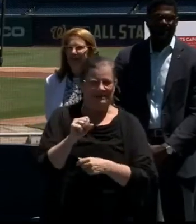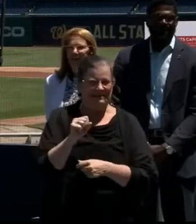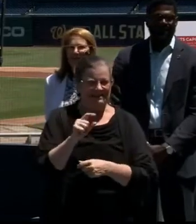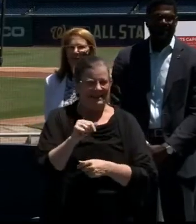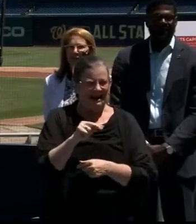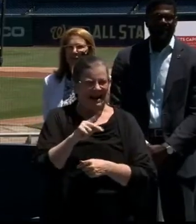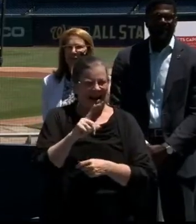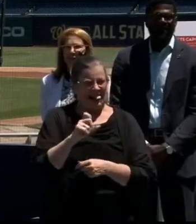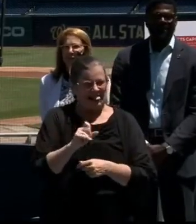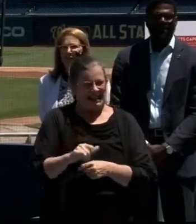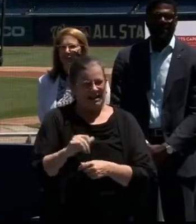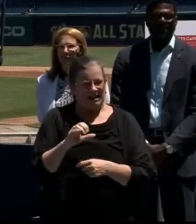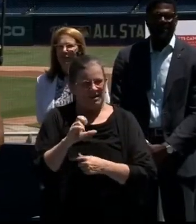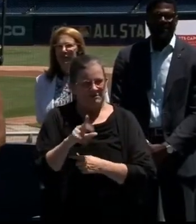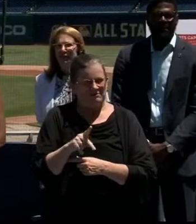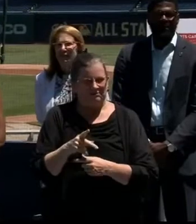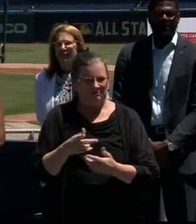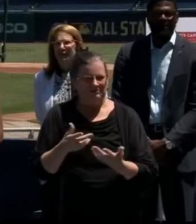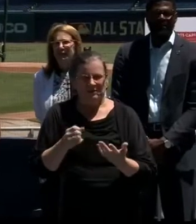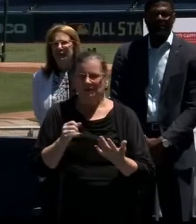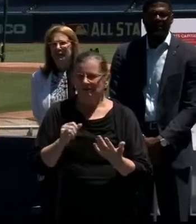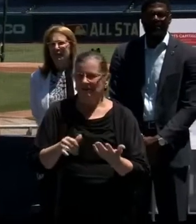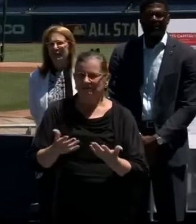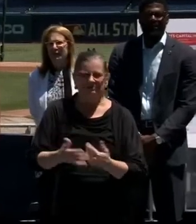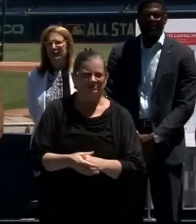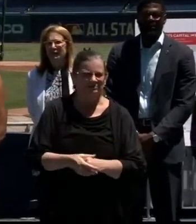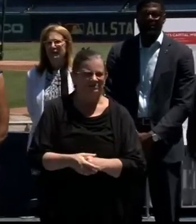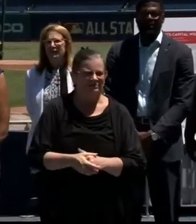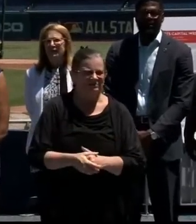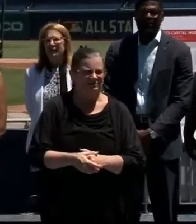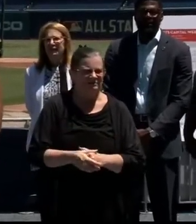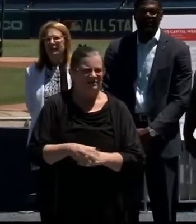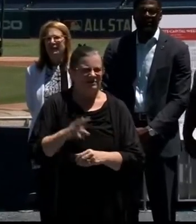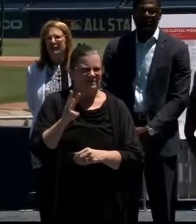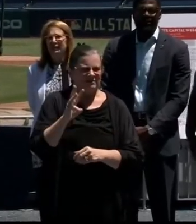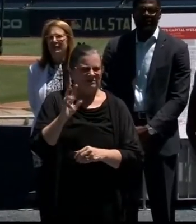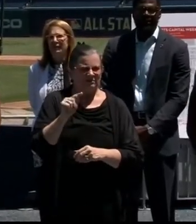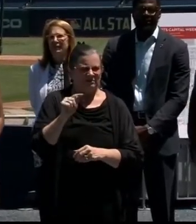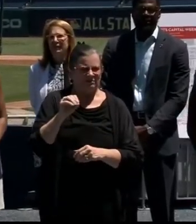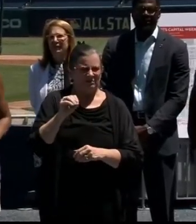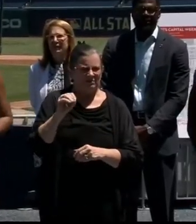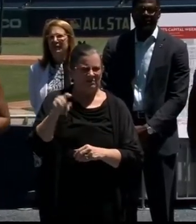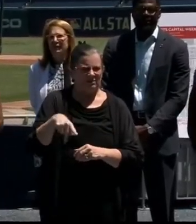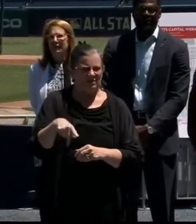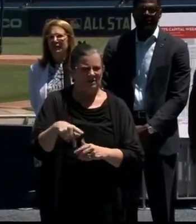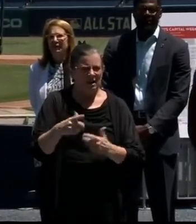WTOP, THERE IS A LOT OF CONSTRUCTION GOING ON DOWN HERE.